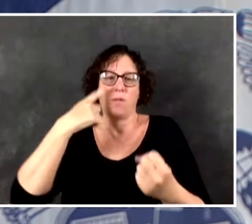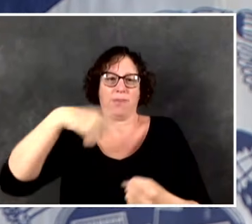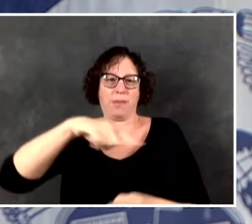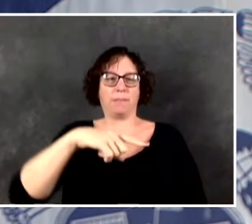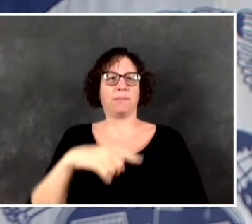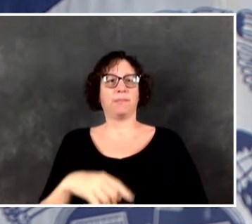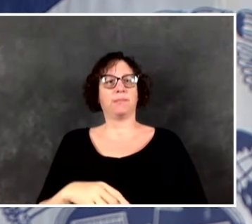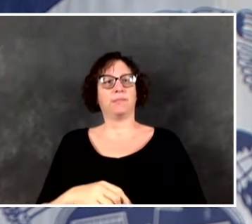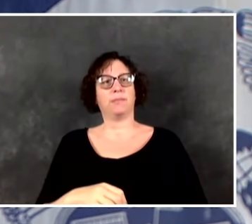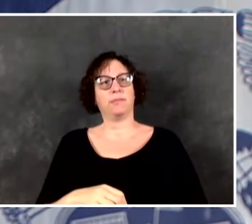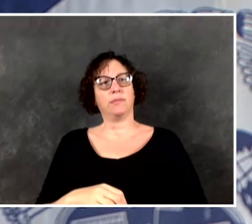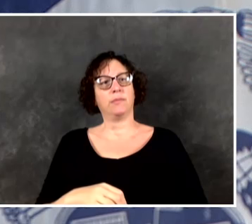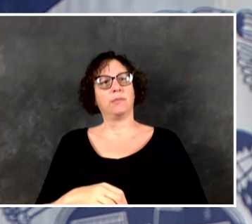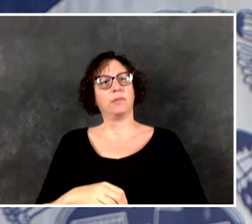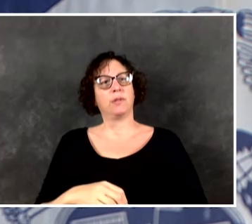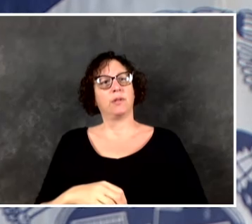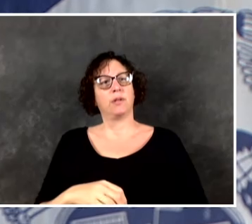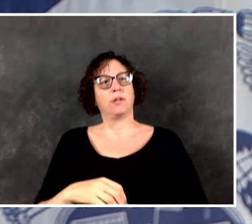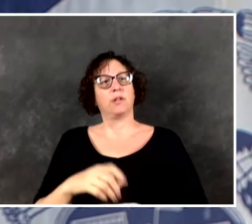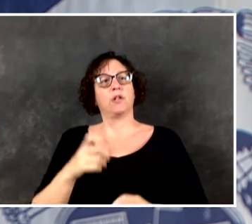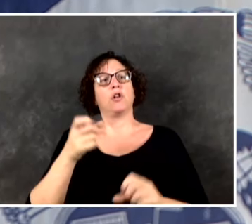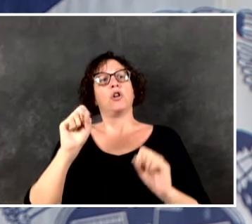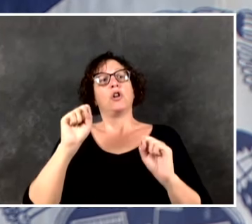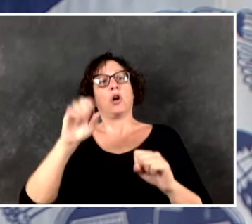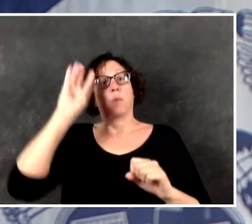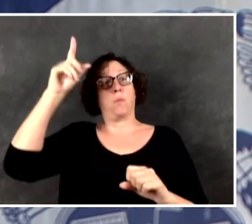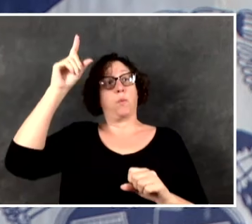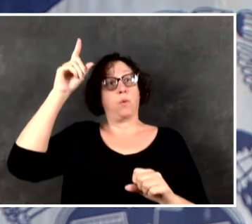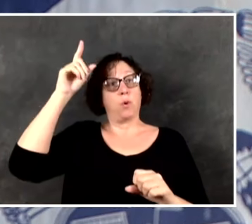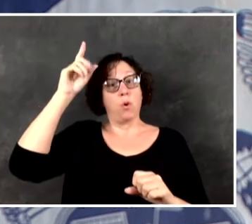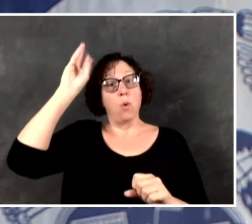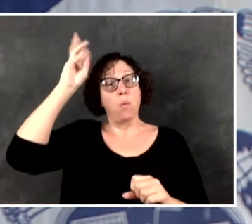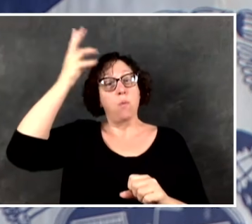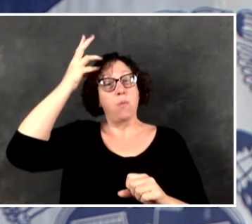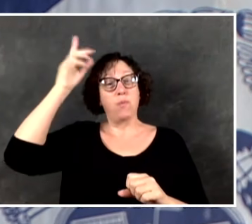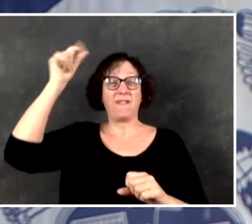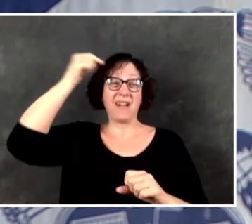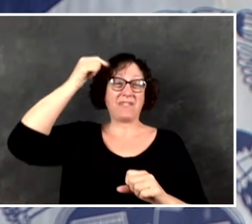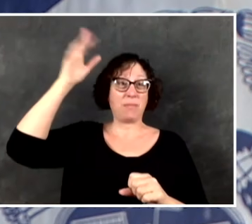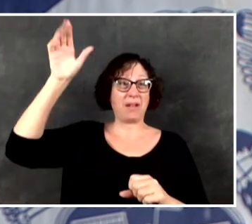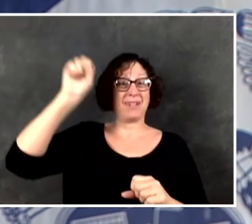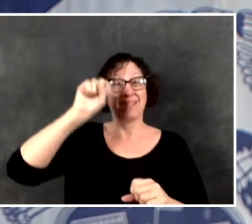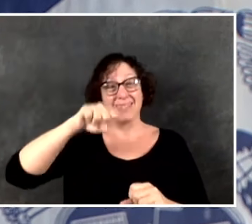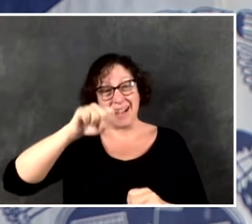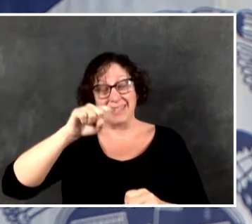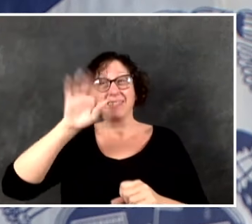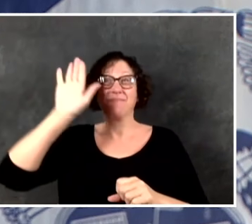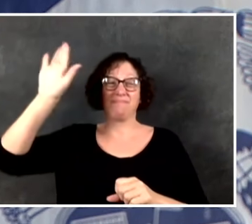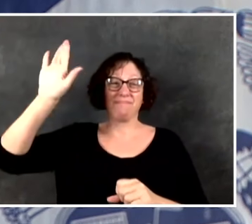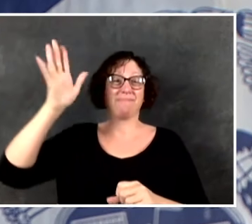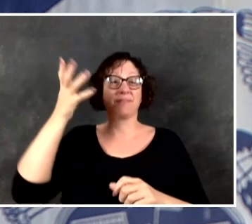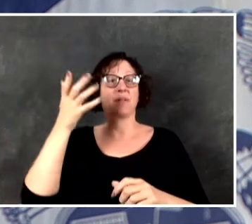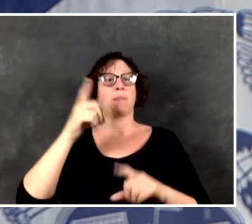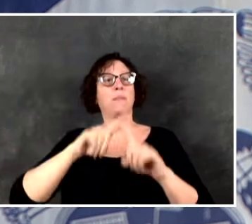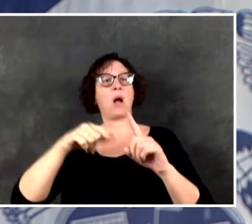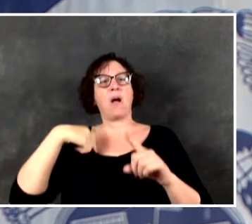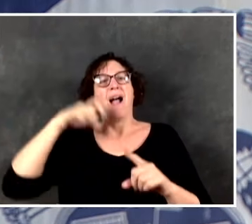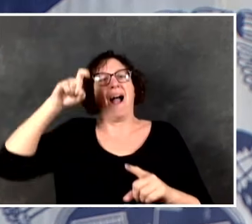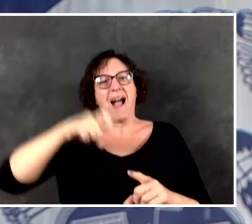WE HAVE IN ATTACKING THE CORONAVIRUS. COULD WASHINGTON DO THE RIGHT THING? YES, THEY COULD!